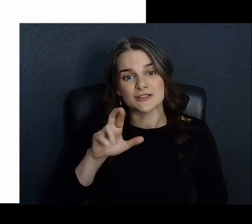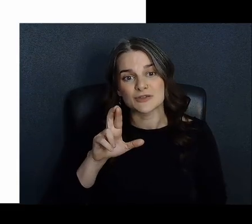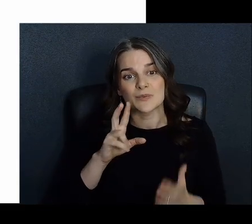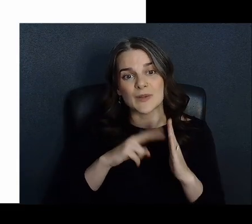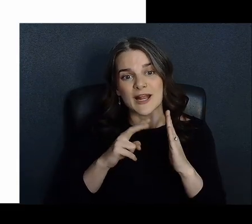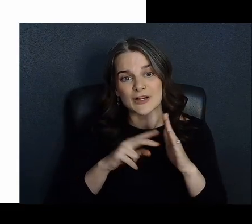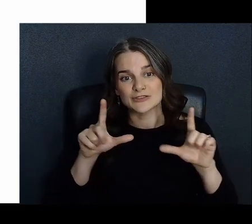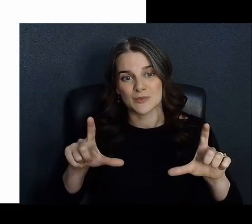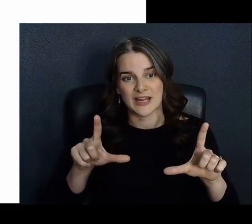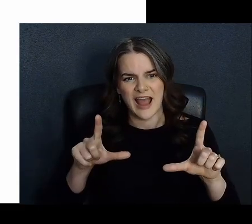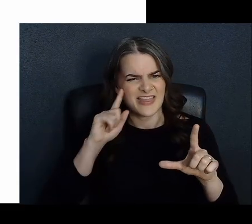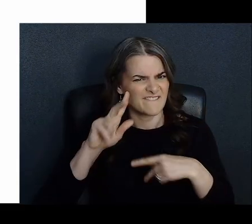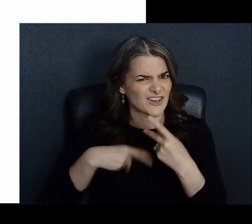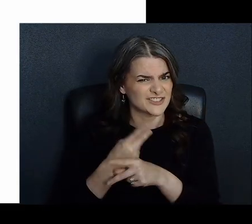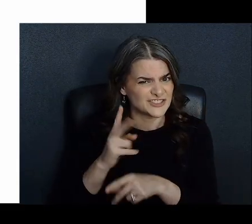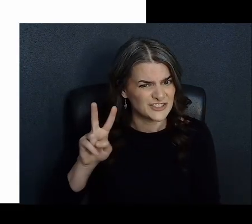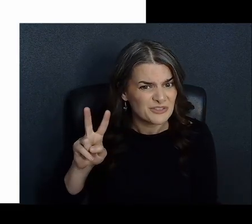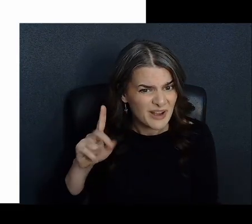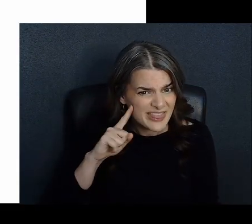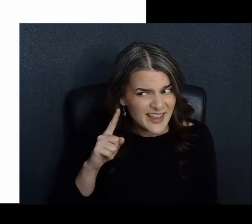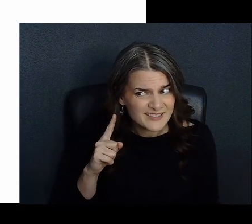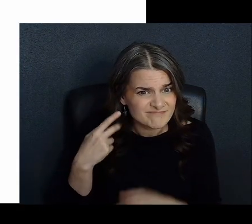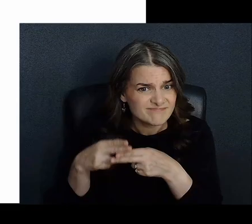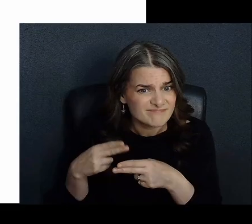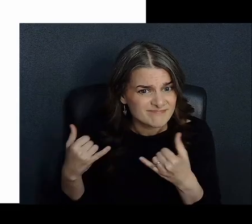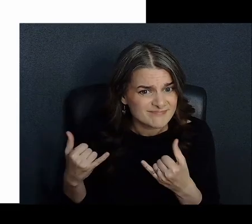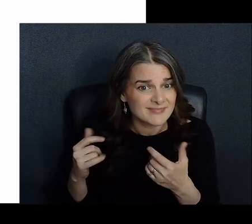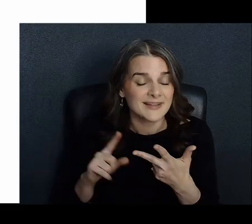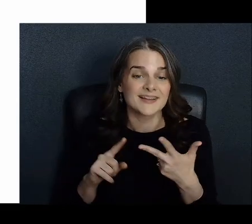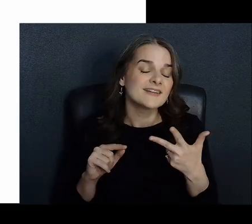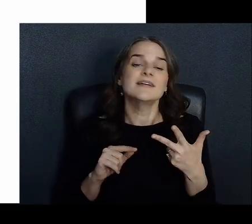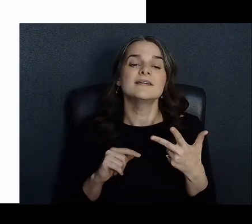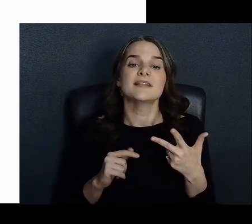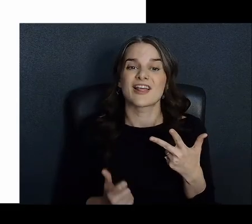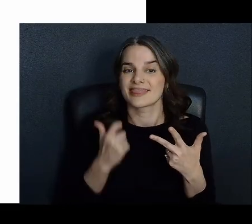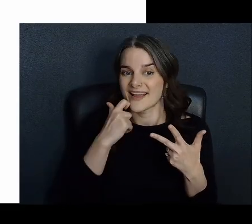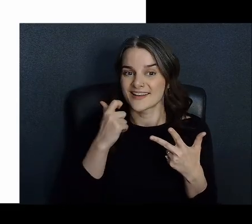I think version two, I think they call this now, and it's the latest edition of it.